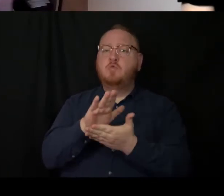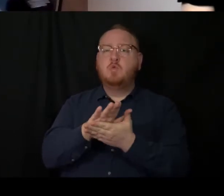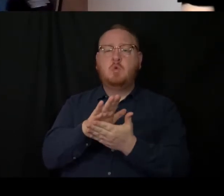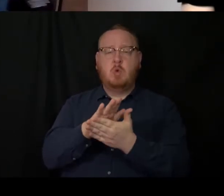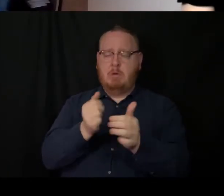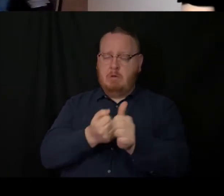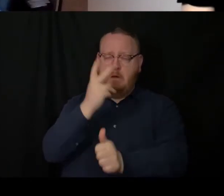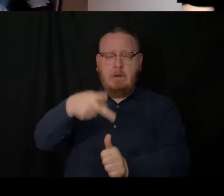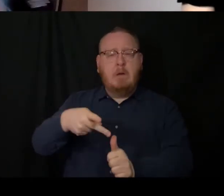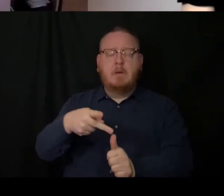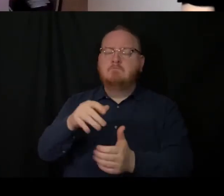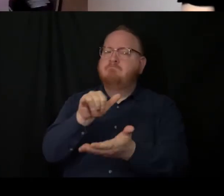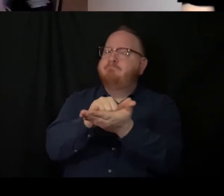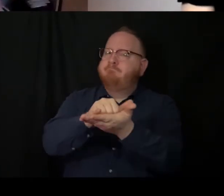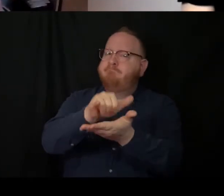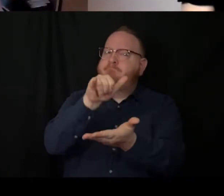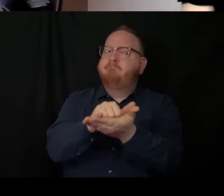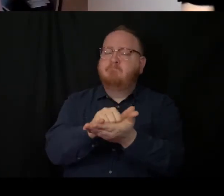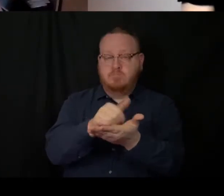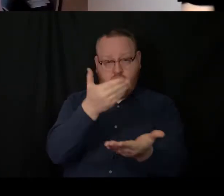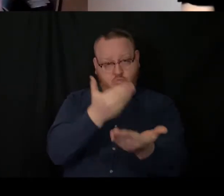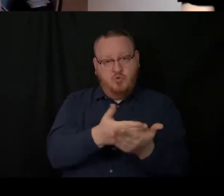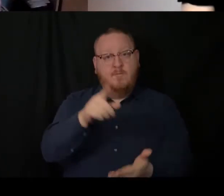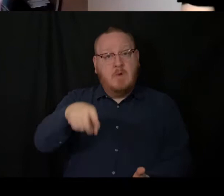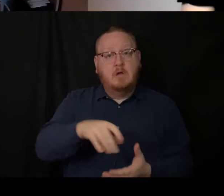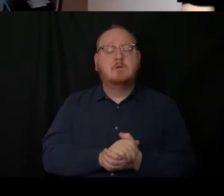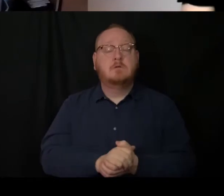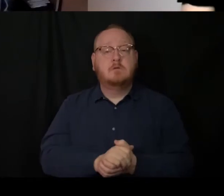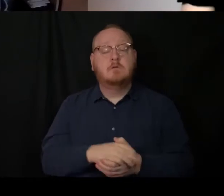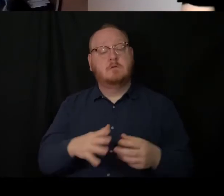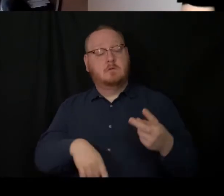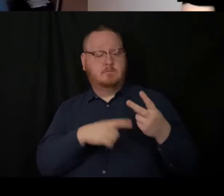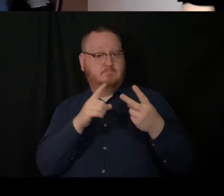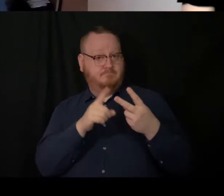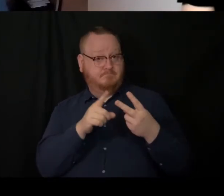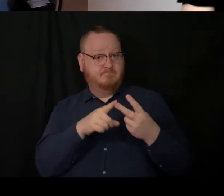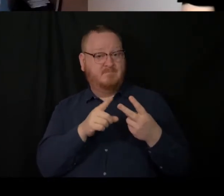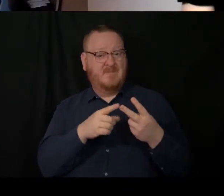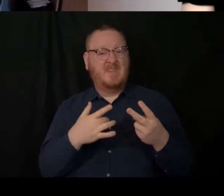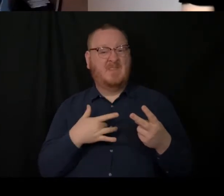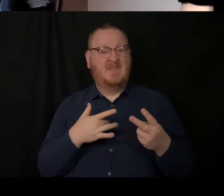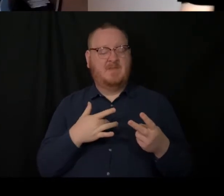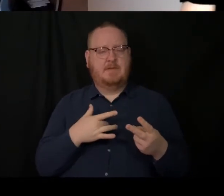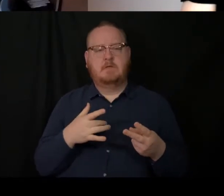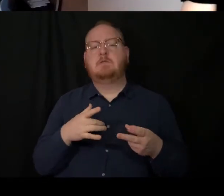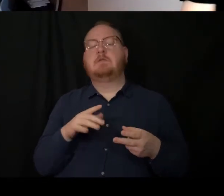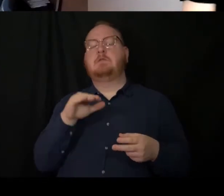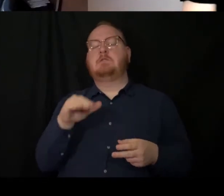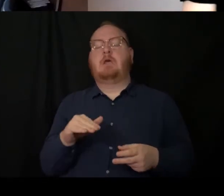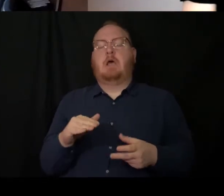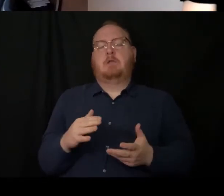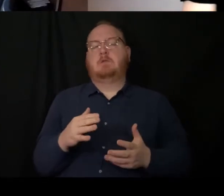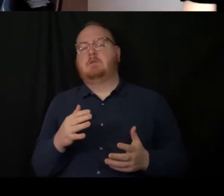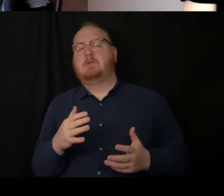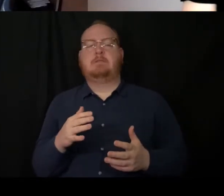beginning of the next year, or that your child's like add a breaking point on emerging skills that having a summer